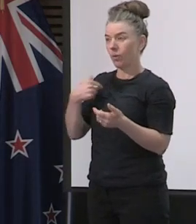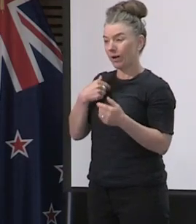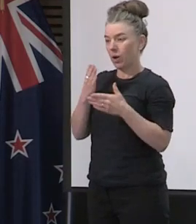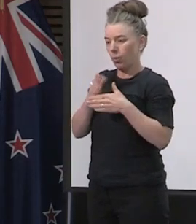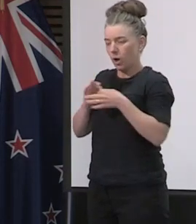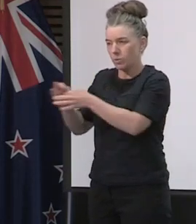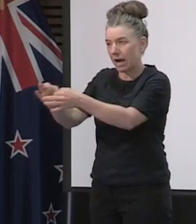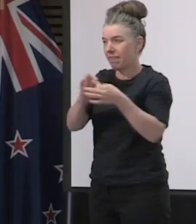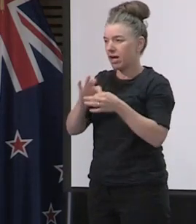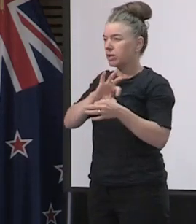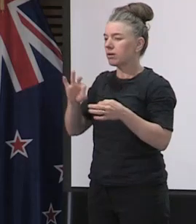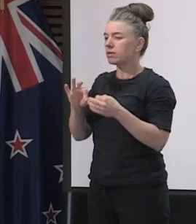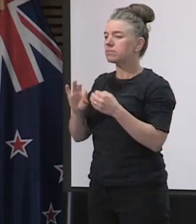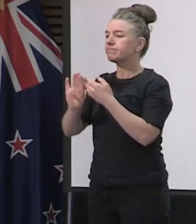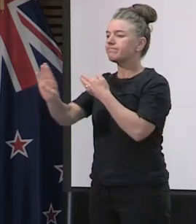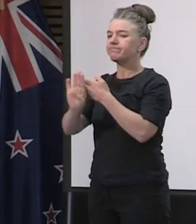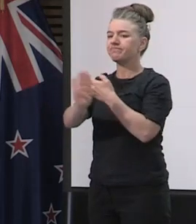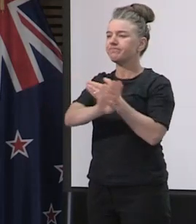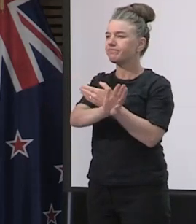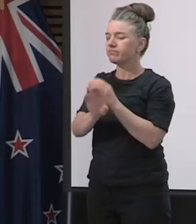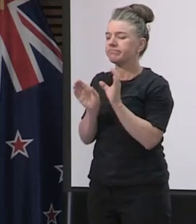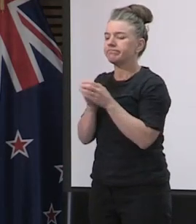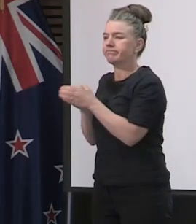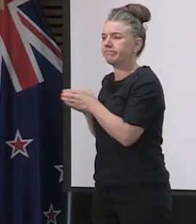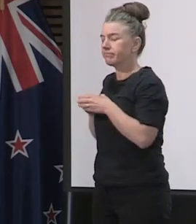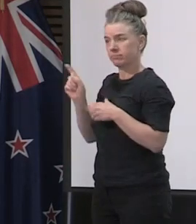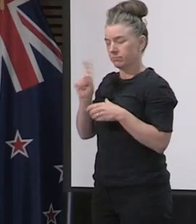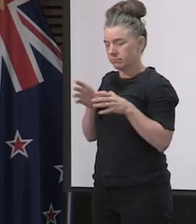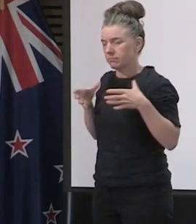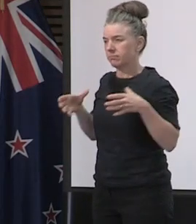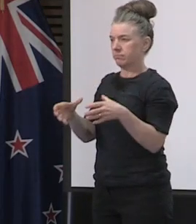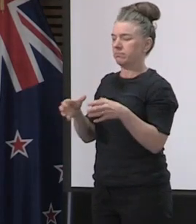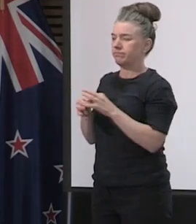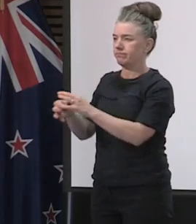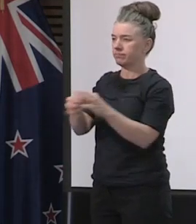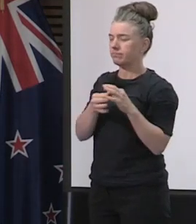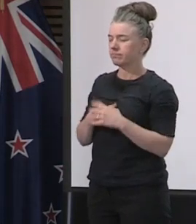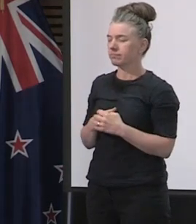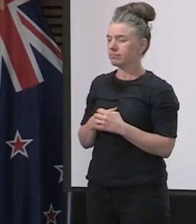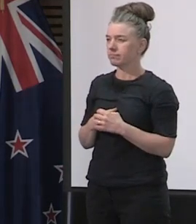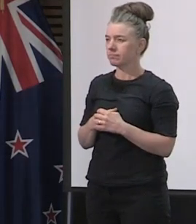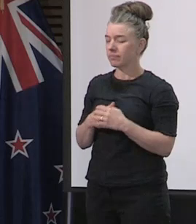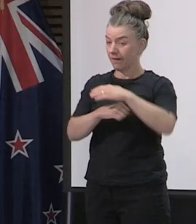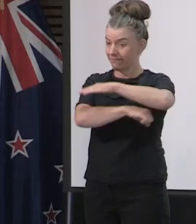Government is here to provide. We are rebuilding together, not apart. These foundations